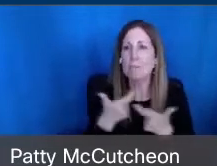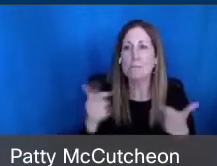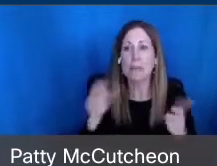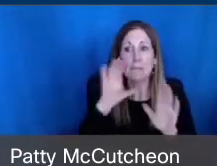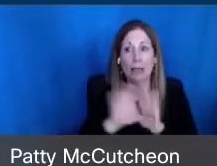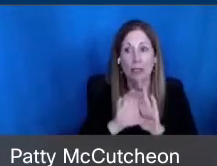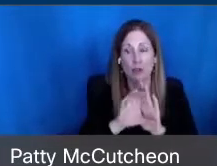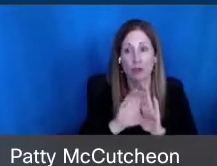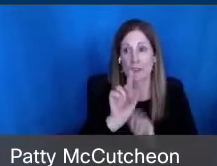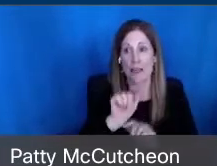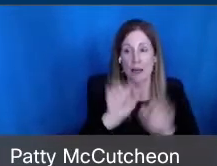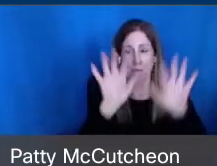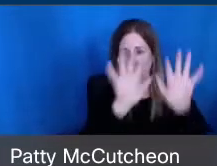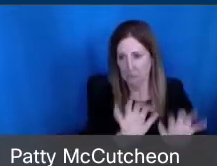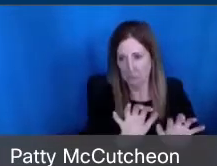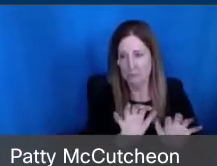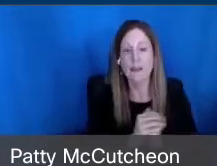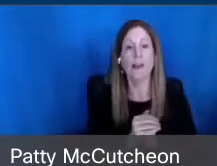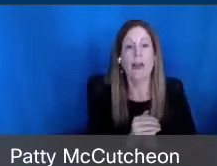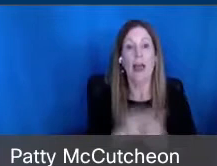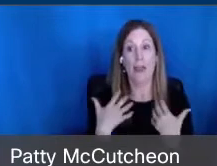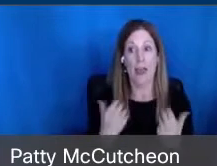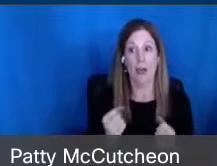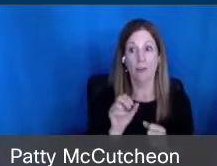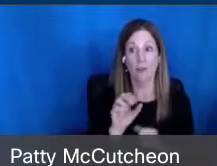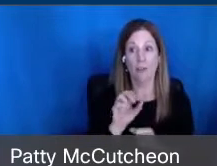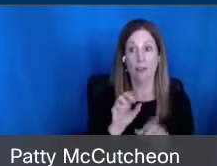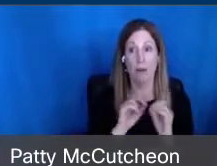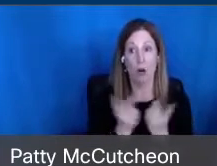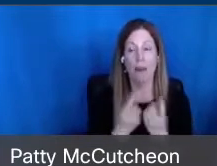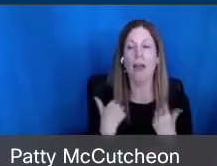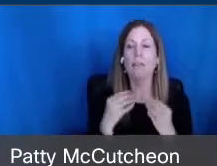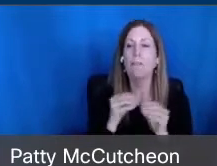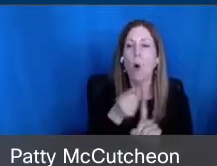and the health department situation update also has more detailed data and information.